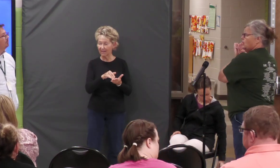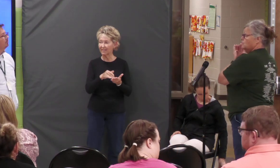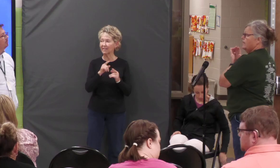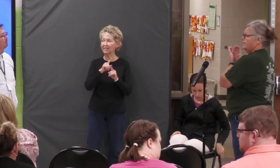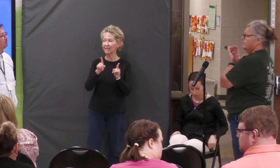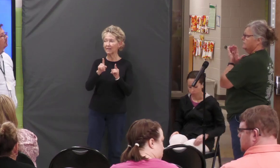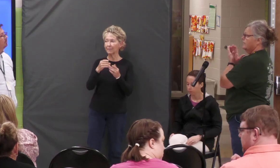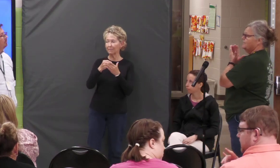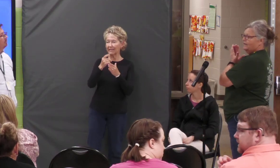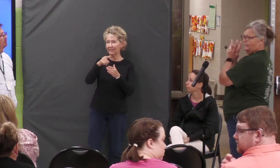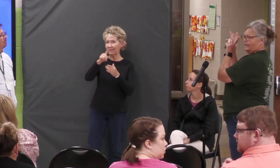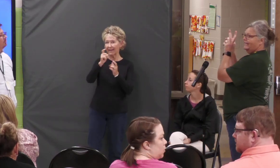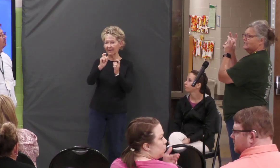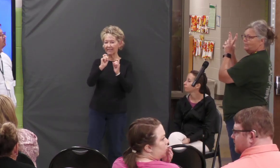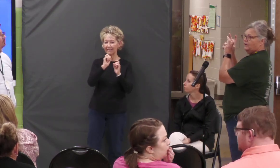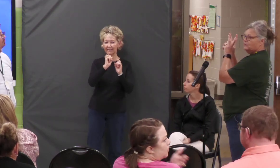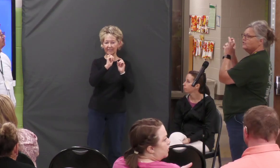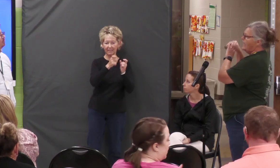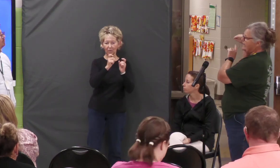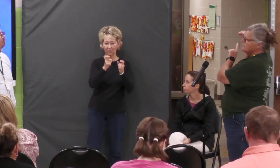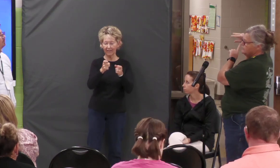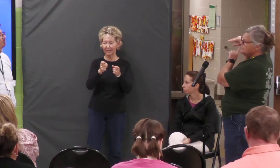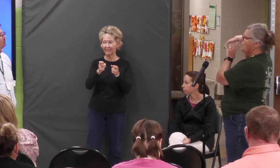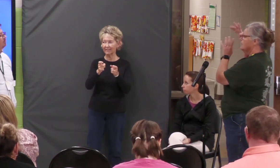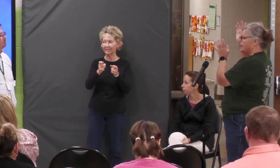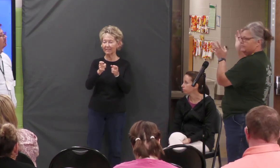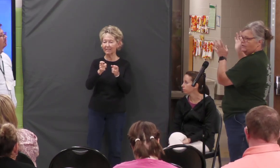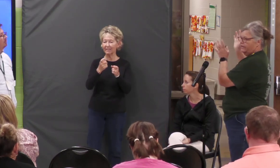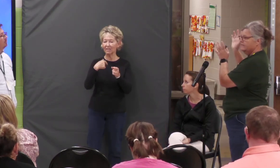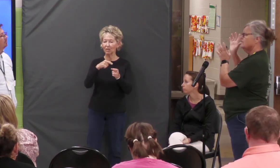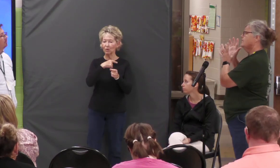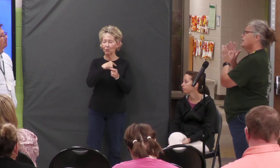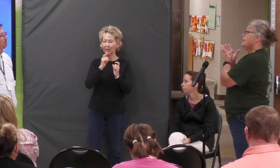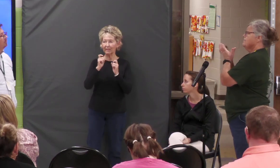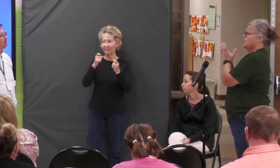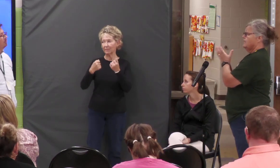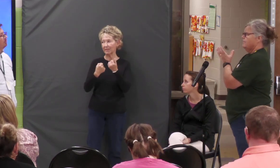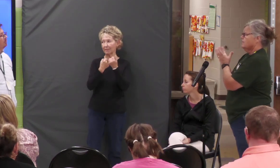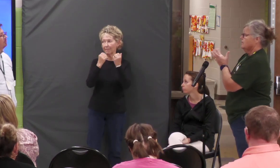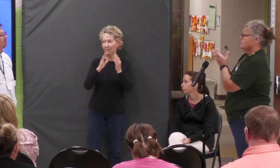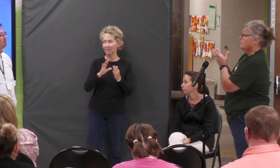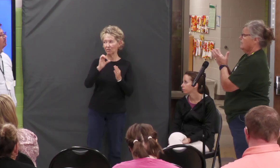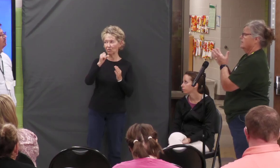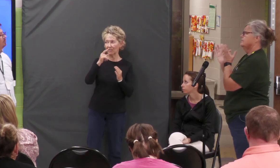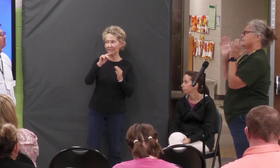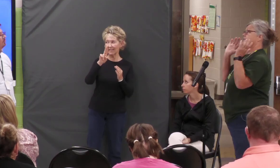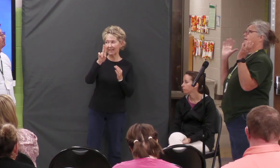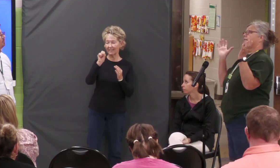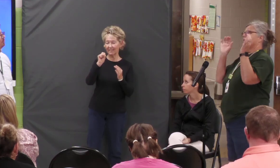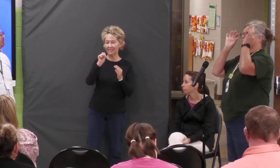they donate they get sponsor status we spotlight and all that stuff but that becomes if I think